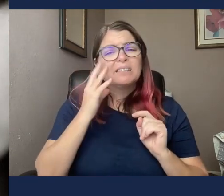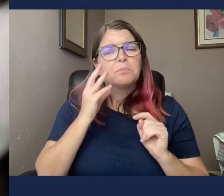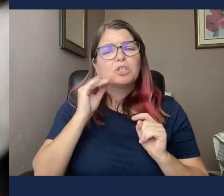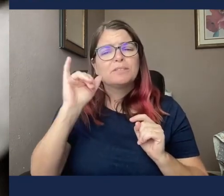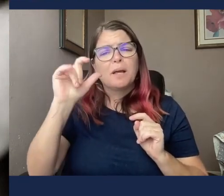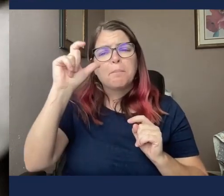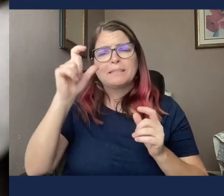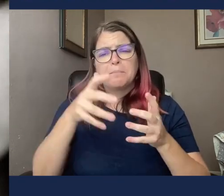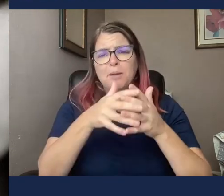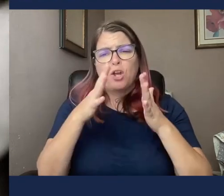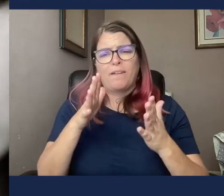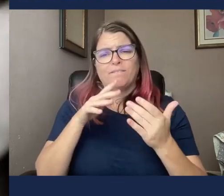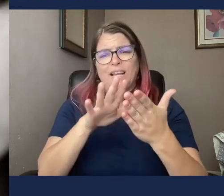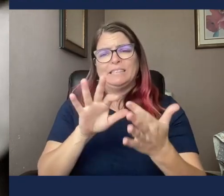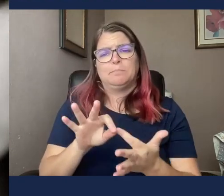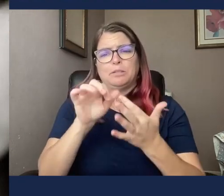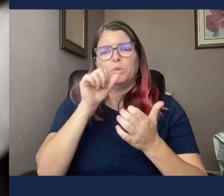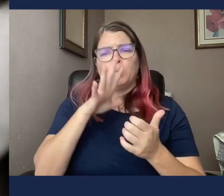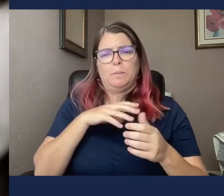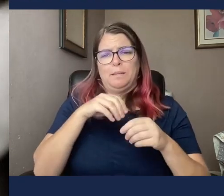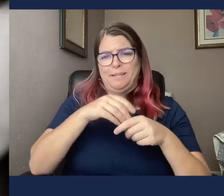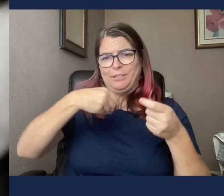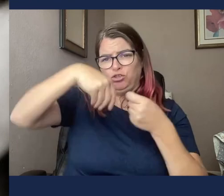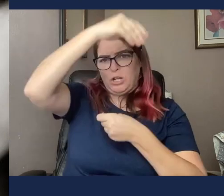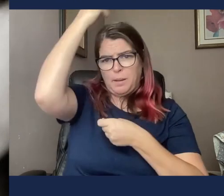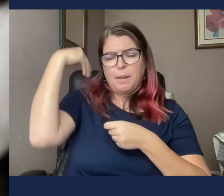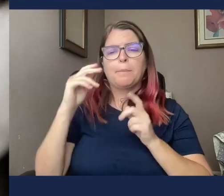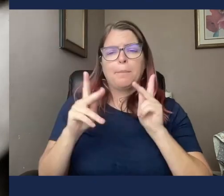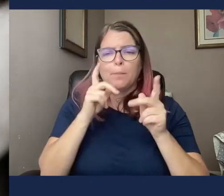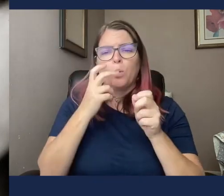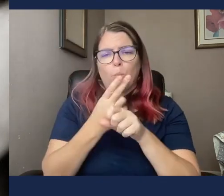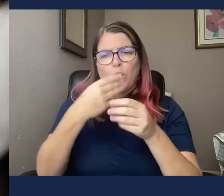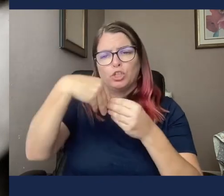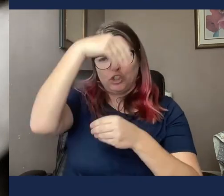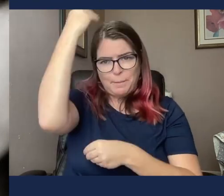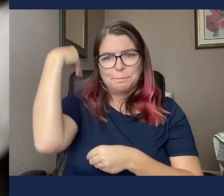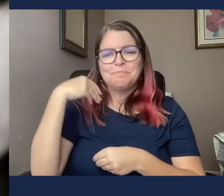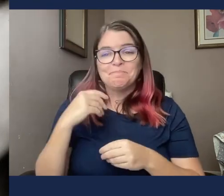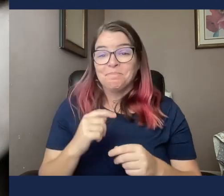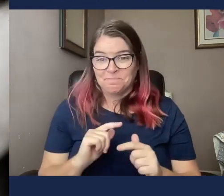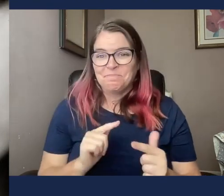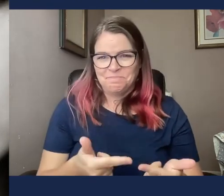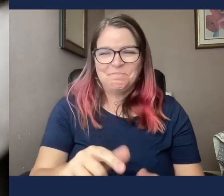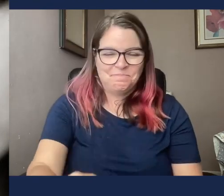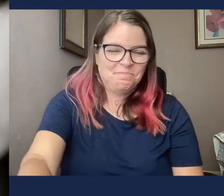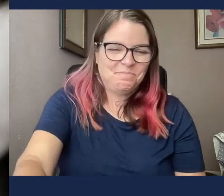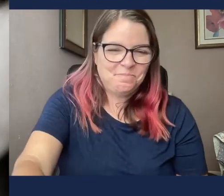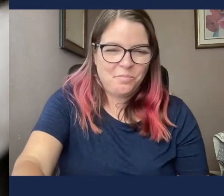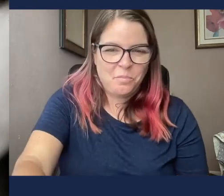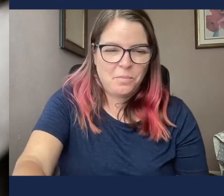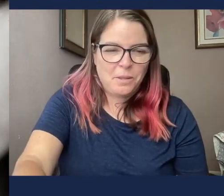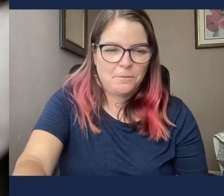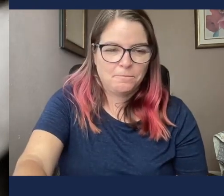experience. So Muslims and Jews are the most likely grews to